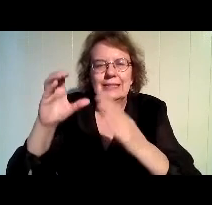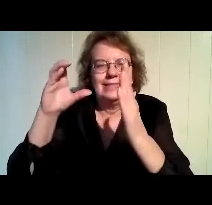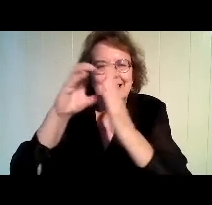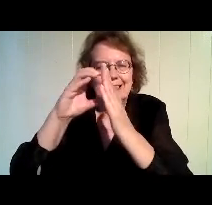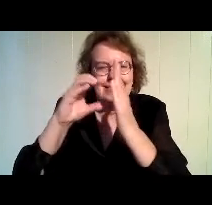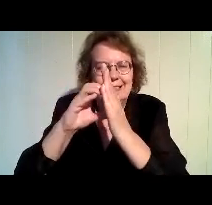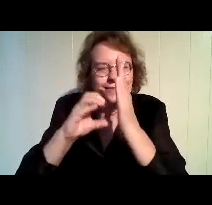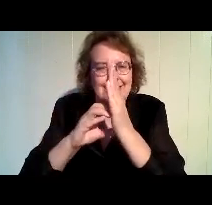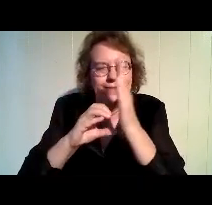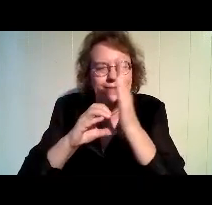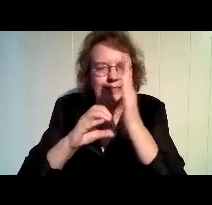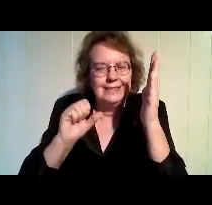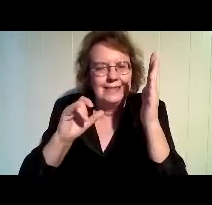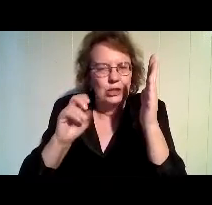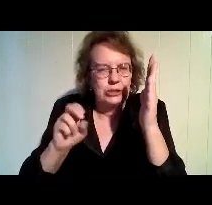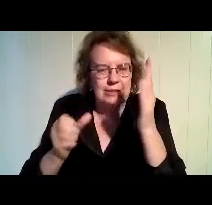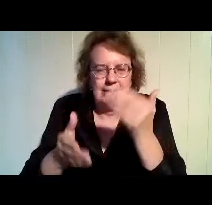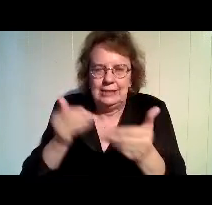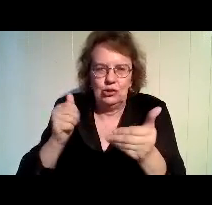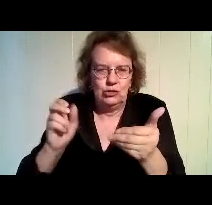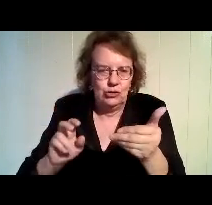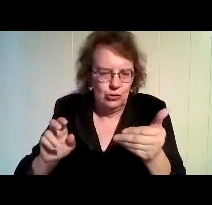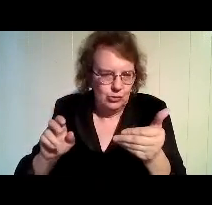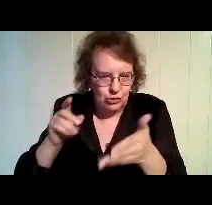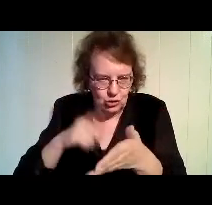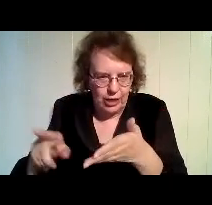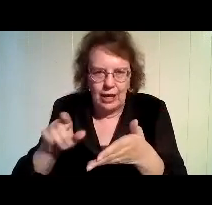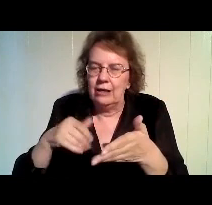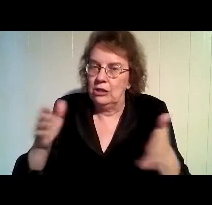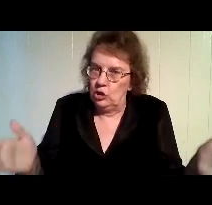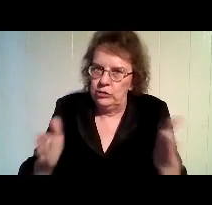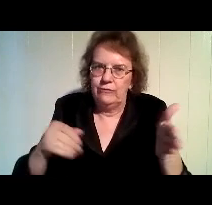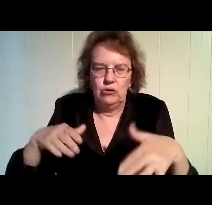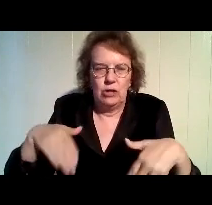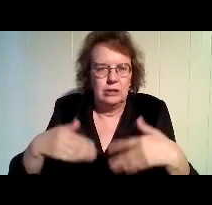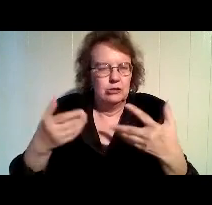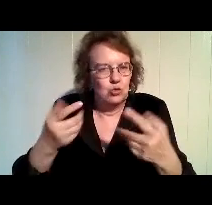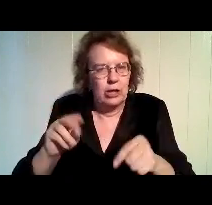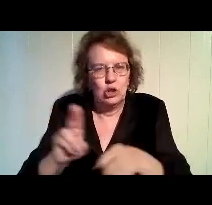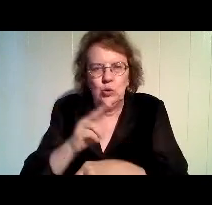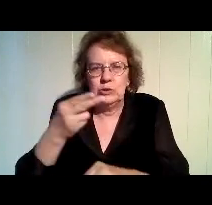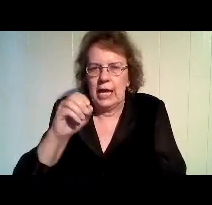navigate through. So I highly encourage if you haven't tried using beheadings before, they are very nice.